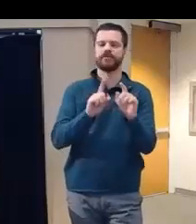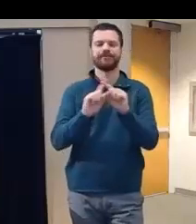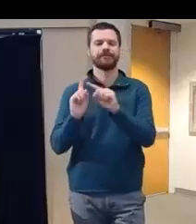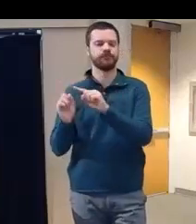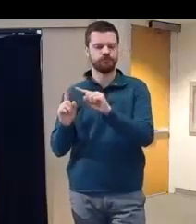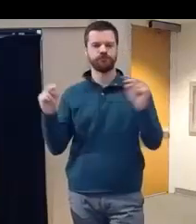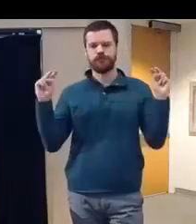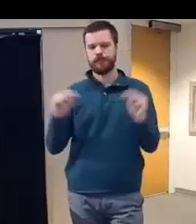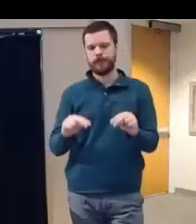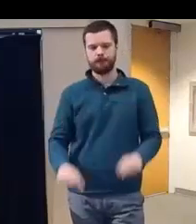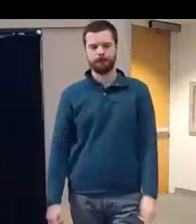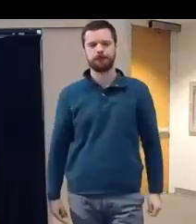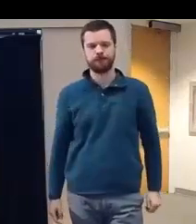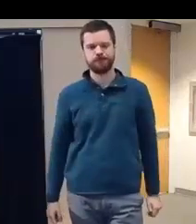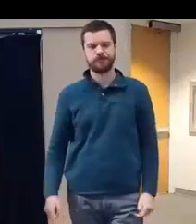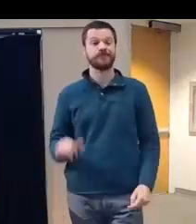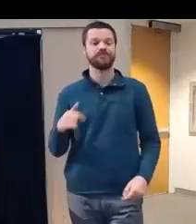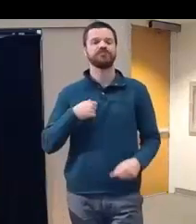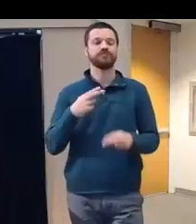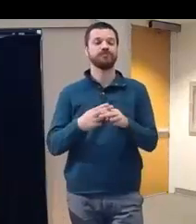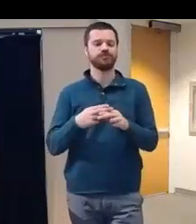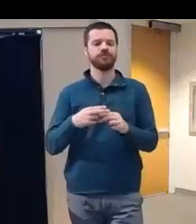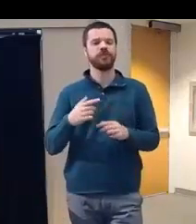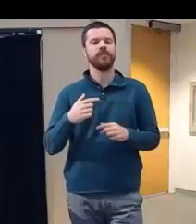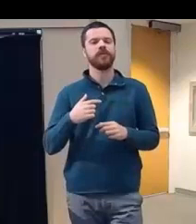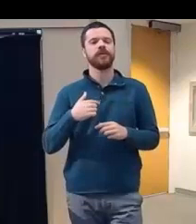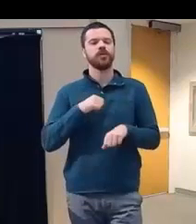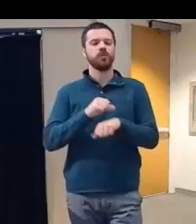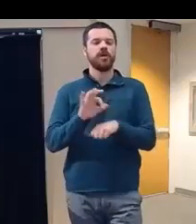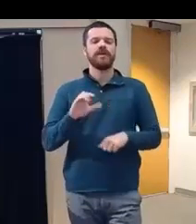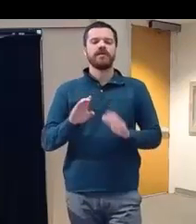um we are working um as I I just mentioned on faculty development series to address by